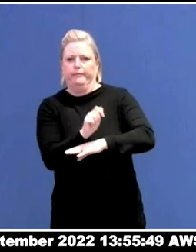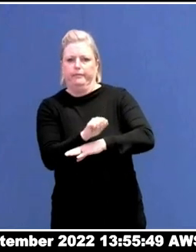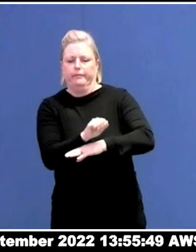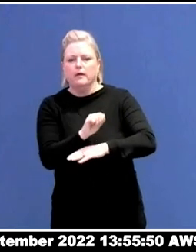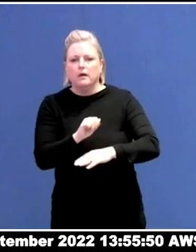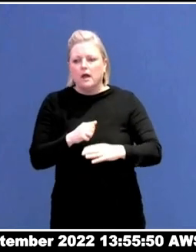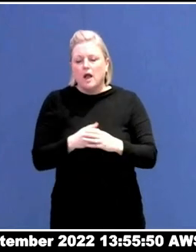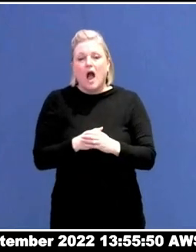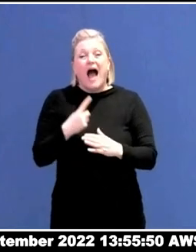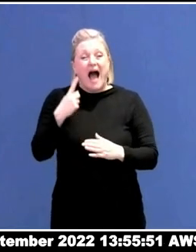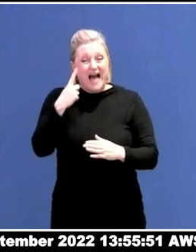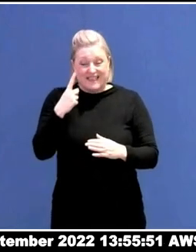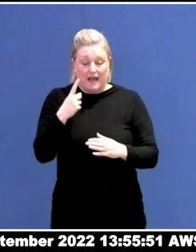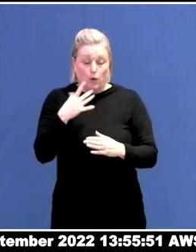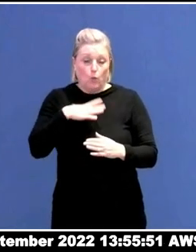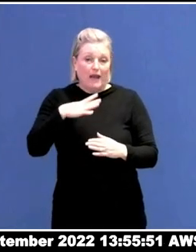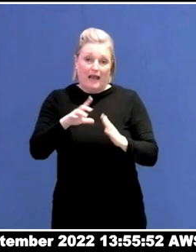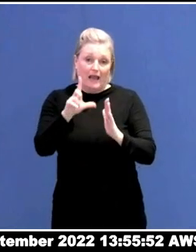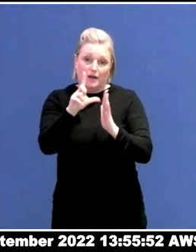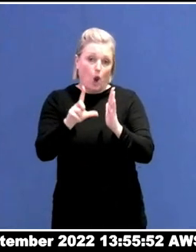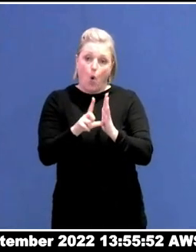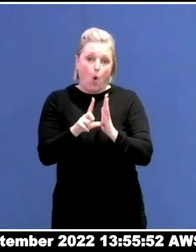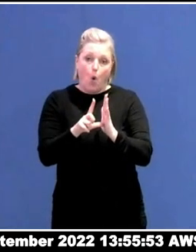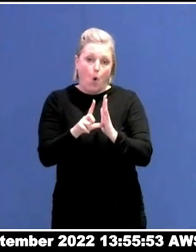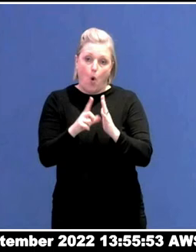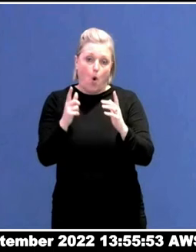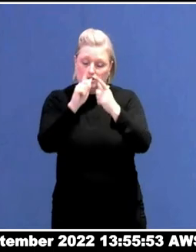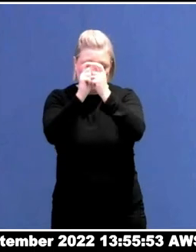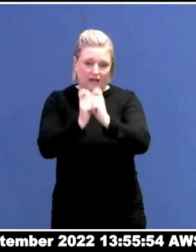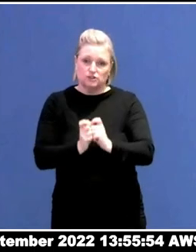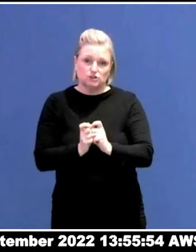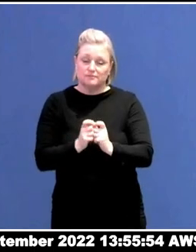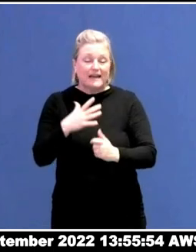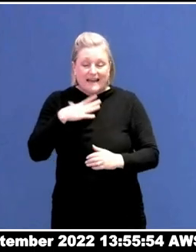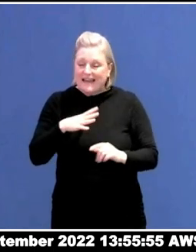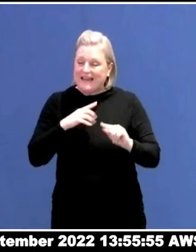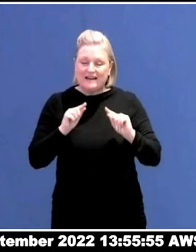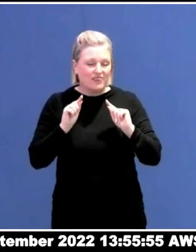If you look at the recent case in WA where the Supreme Court declared - made a